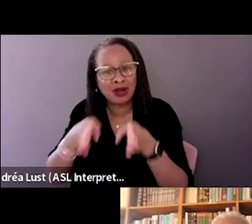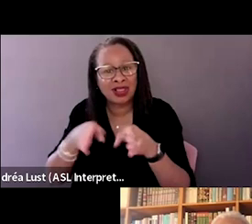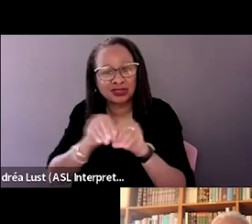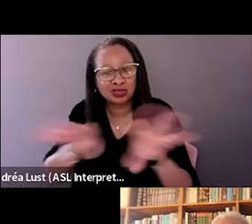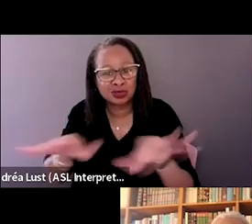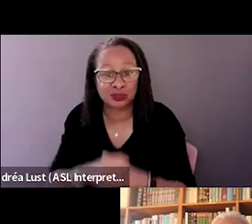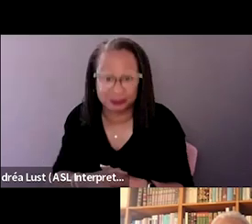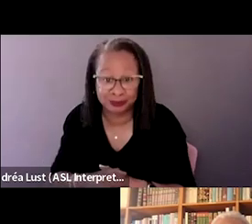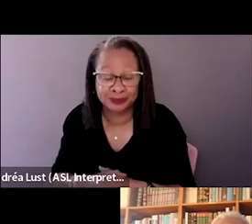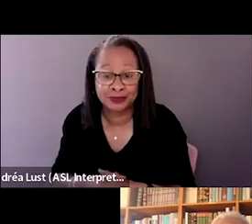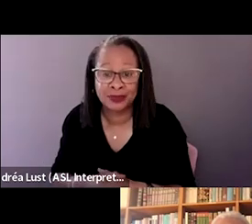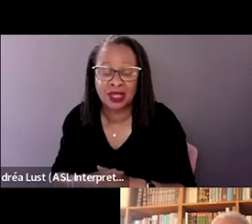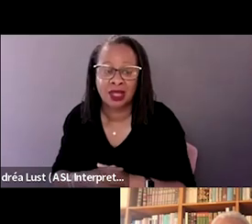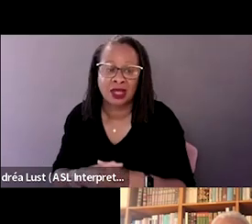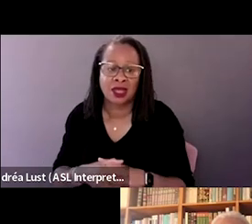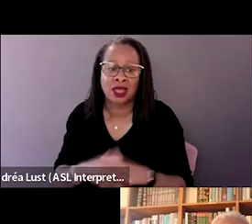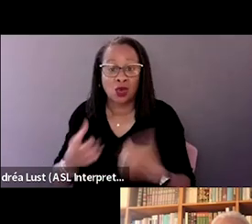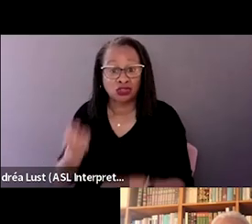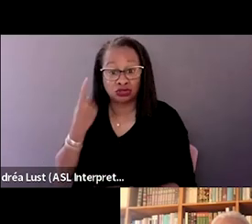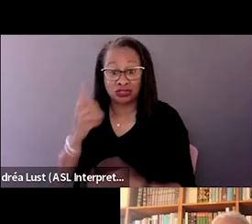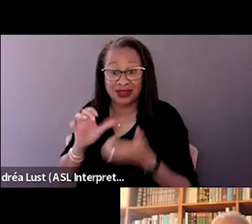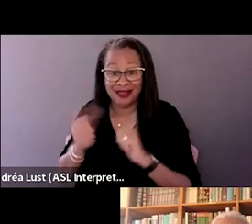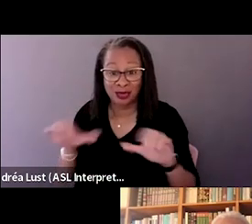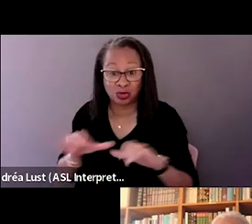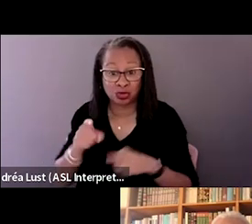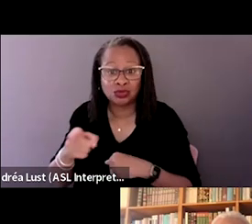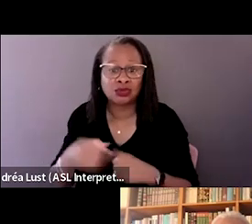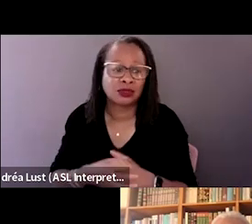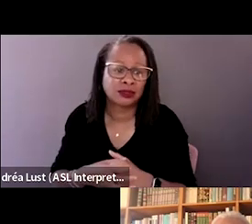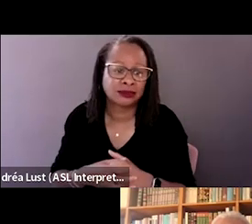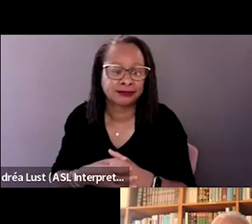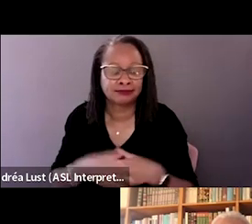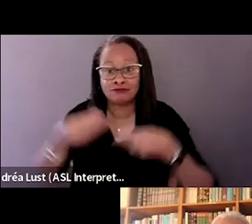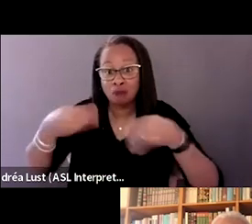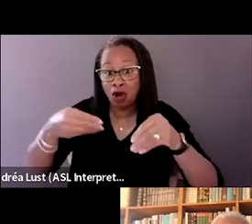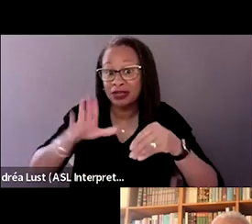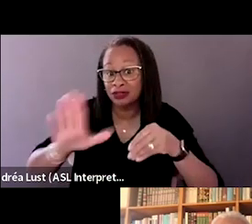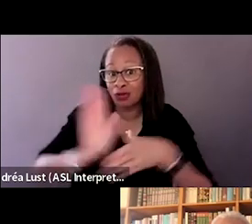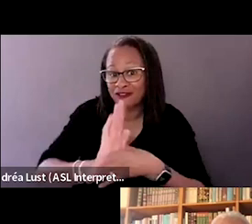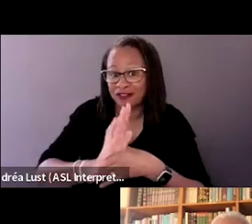So basically he's wanting to understand how do you go about marketing your film internationally